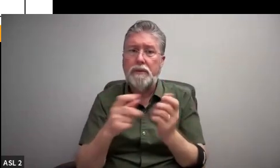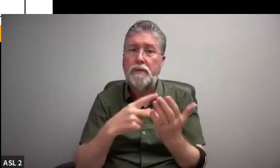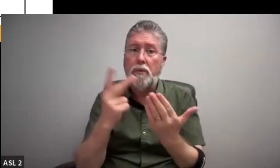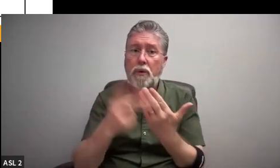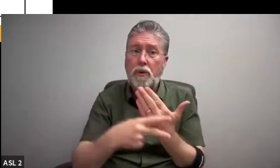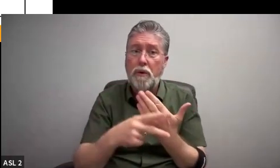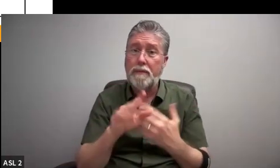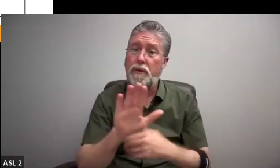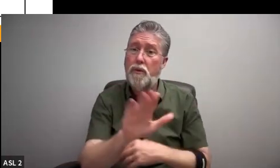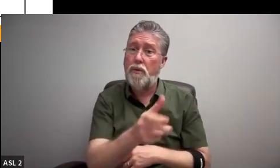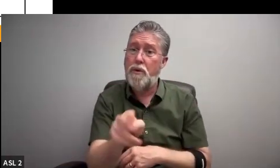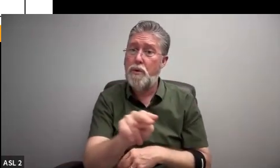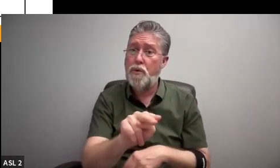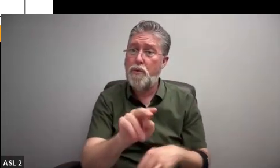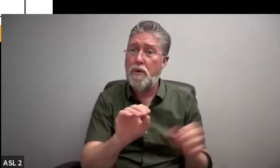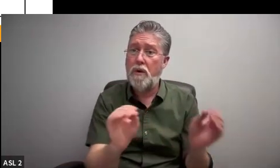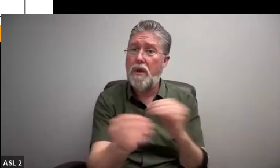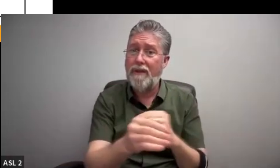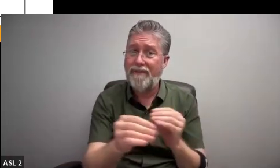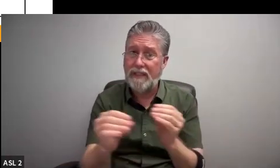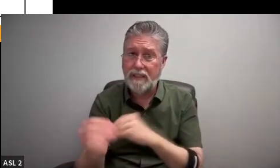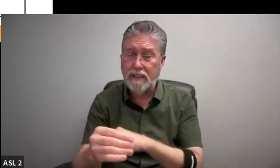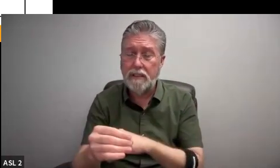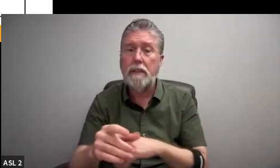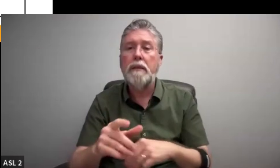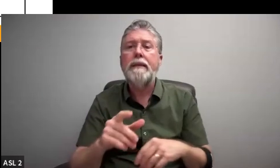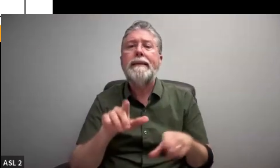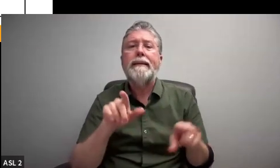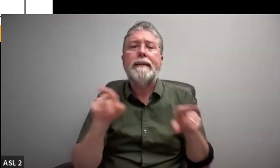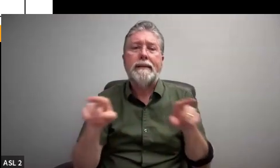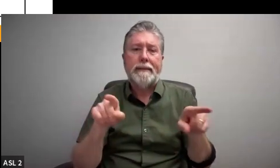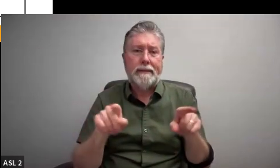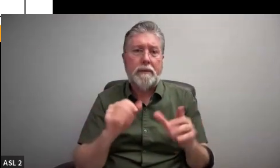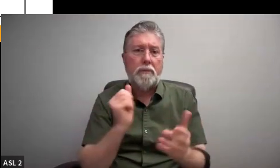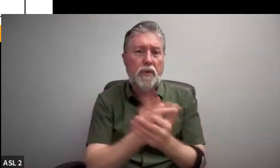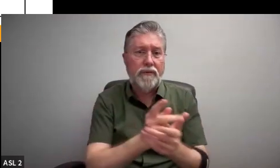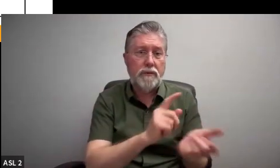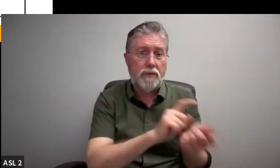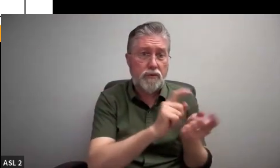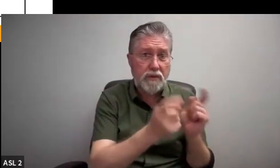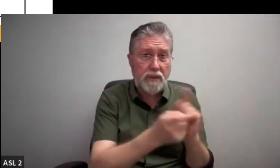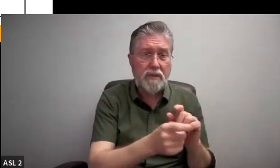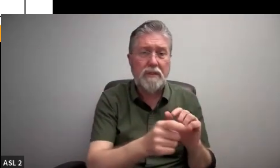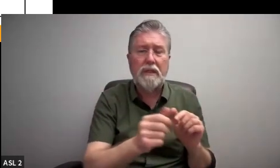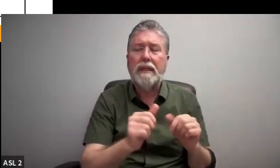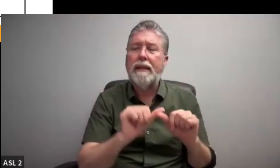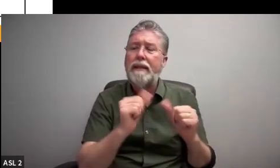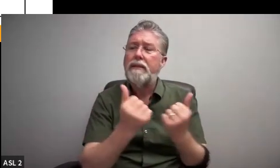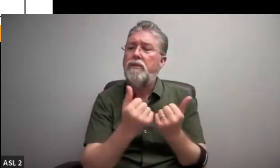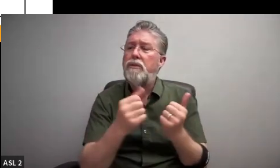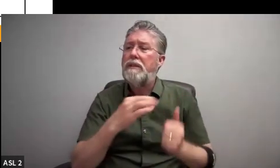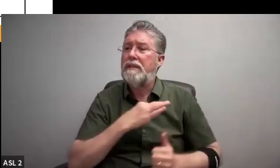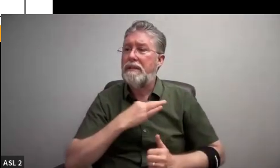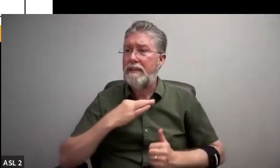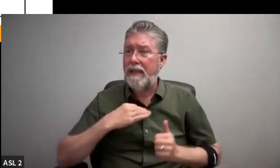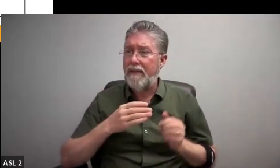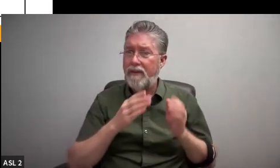their own offices. Approvals of changes to agency staffing organization are going to be needed, and